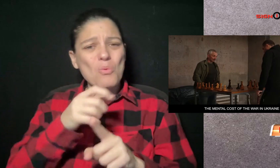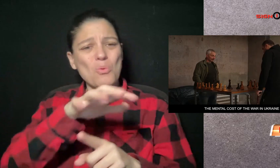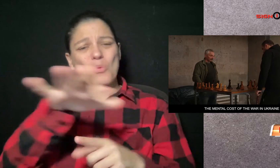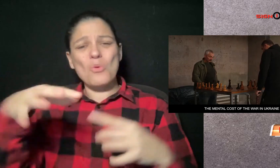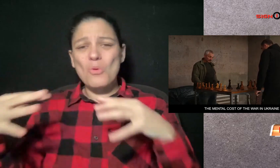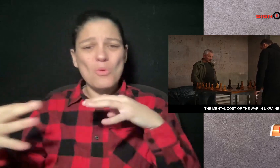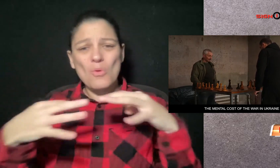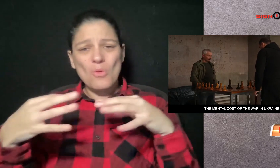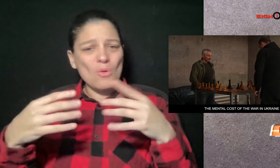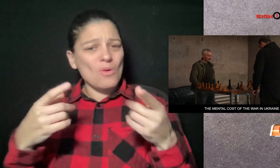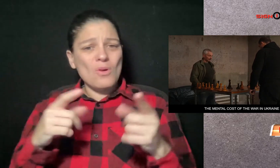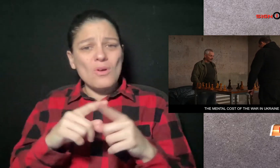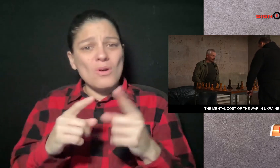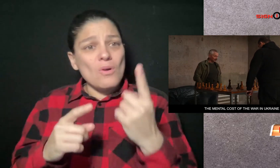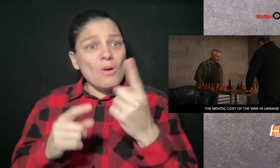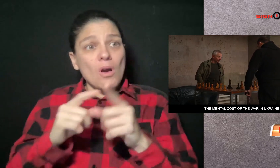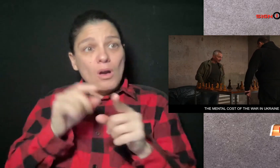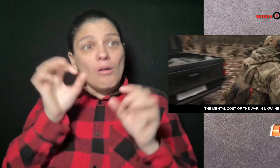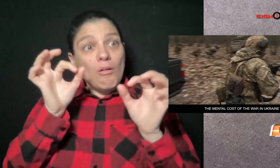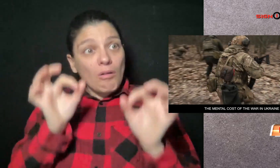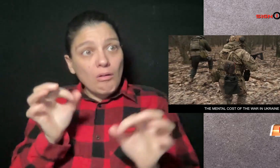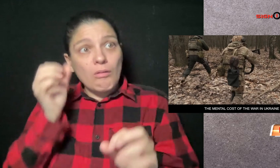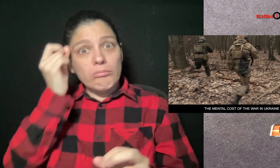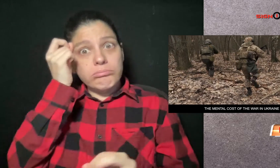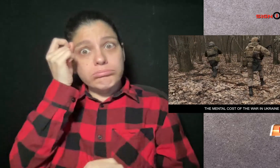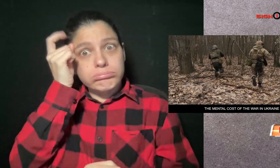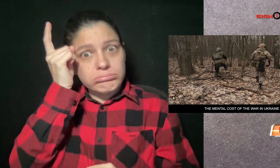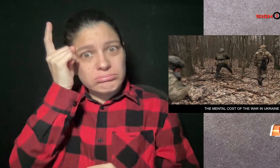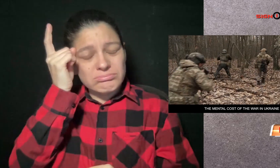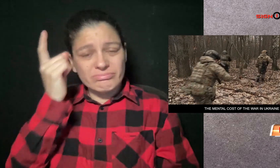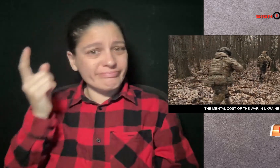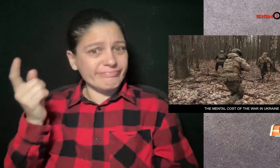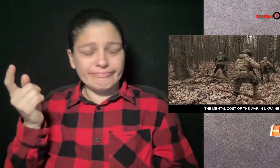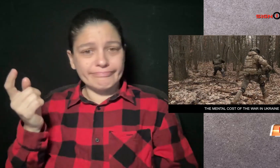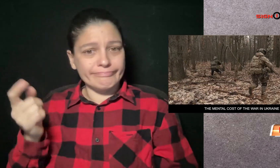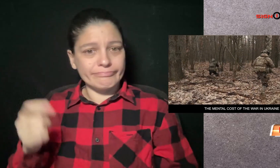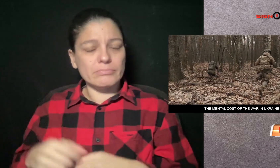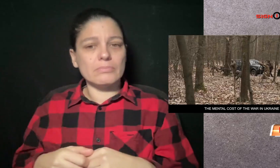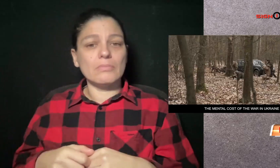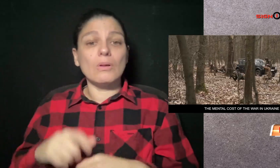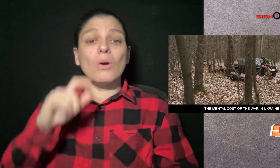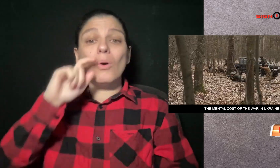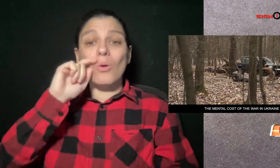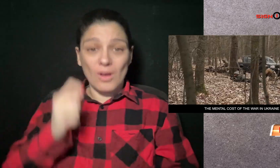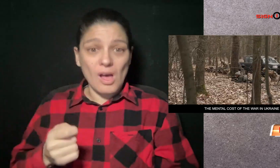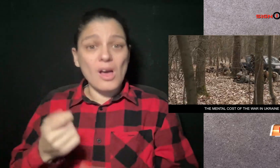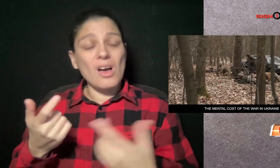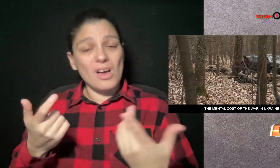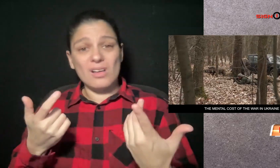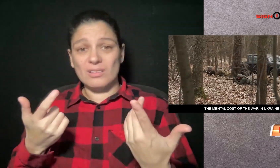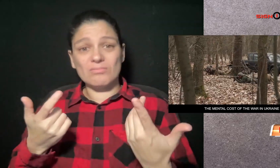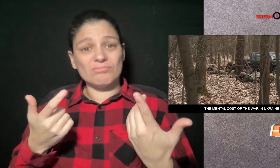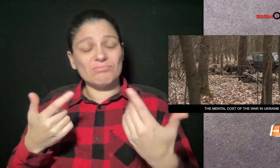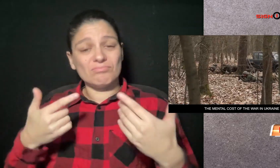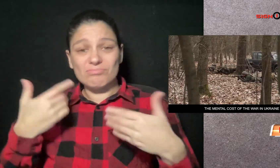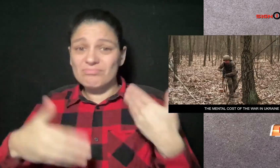and the true impact of the fighting is only beginning to be understood Ukraine is still